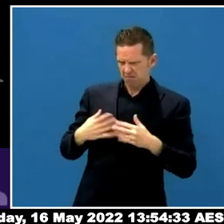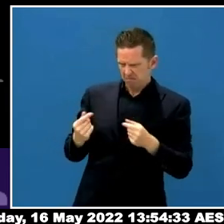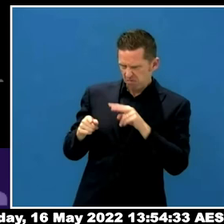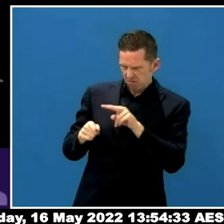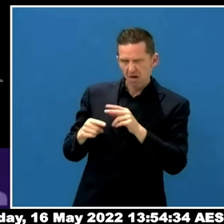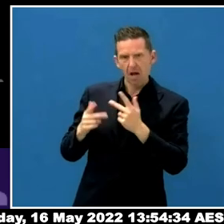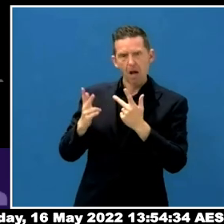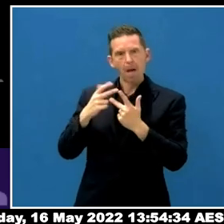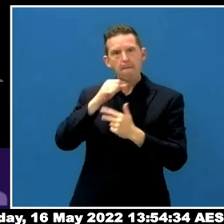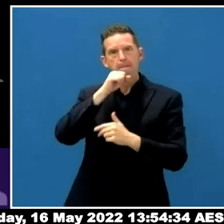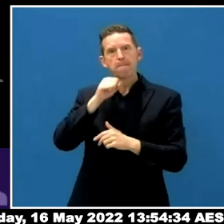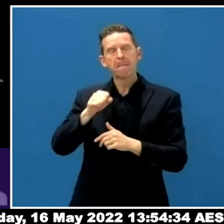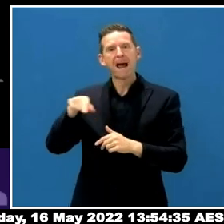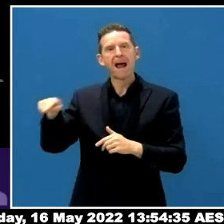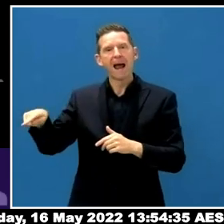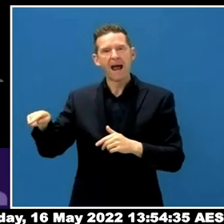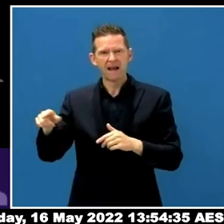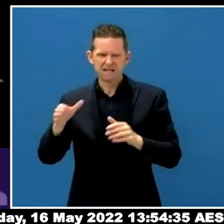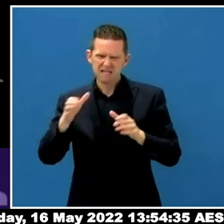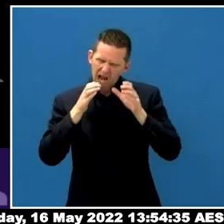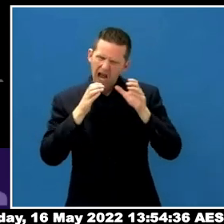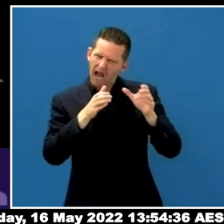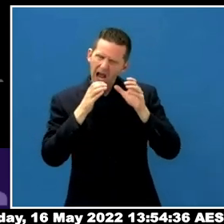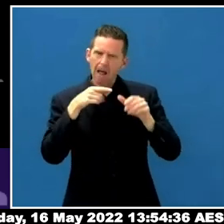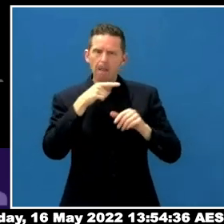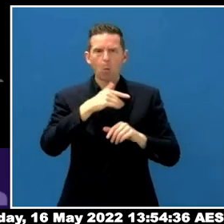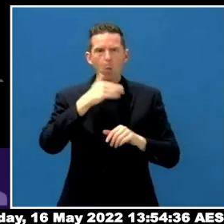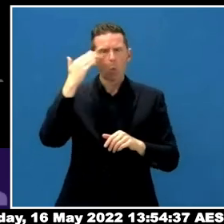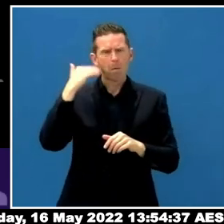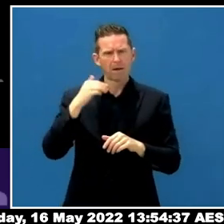this lady. And I realised that the methadone clinic was actually across the road from the